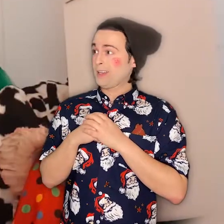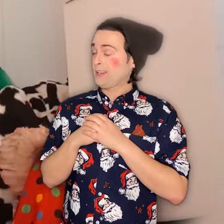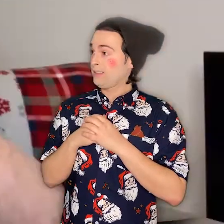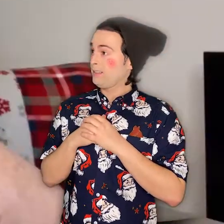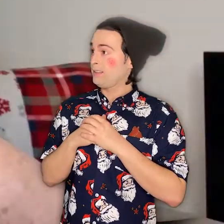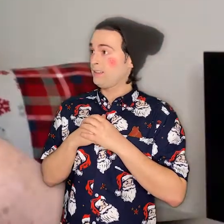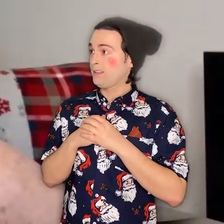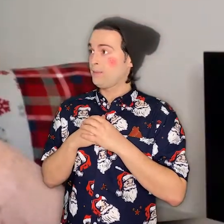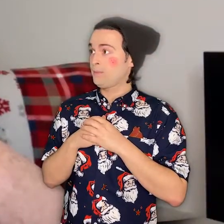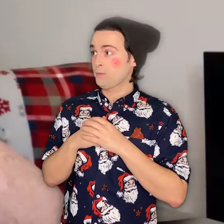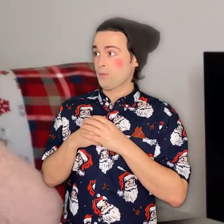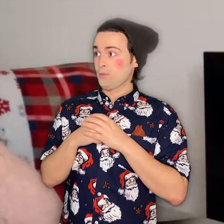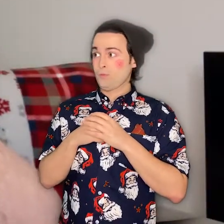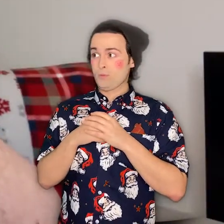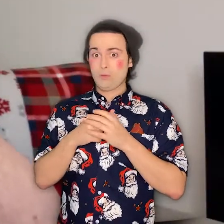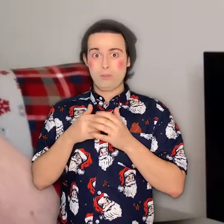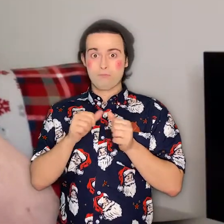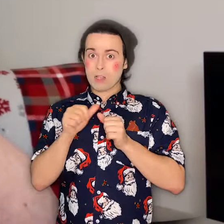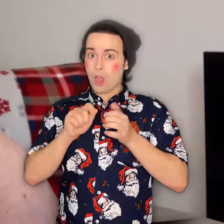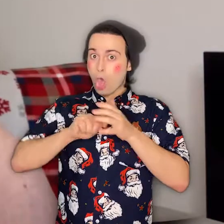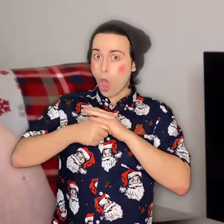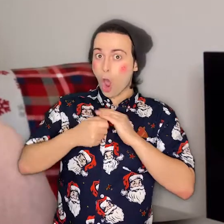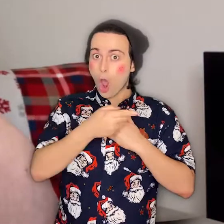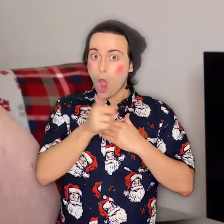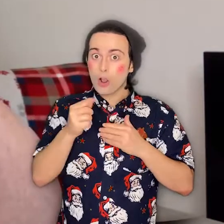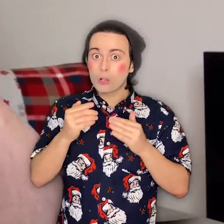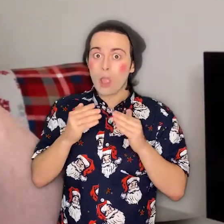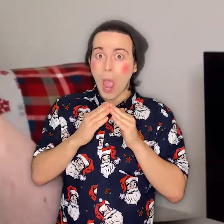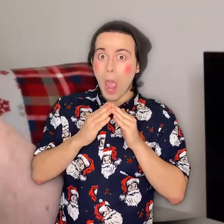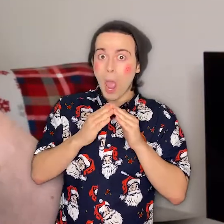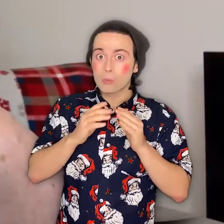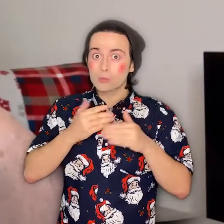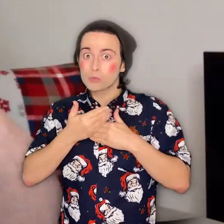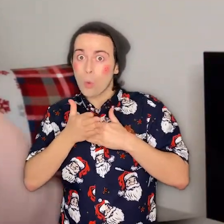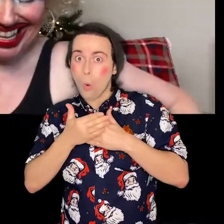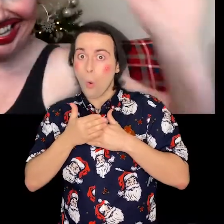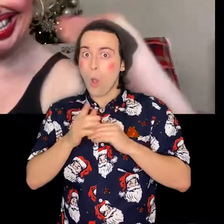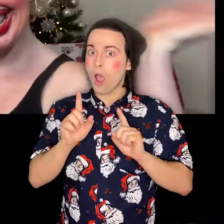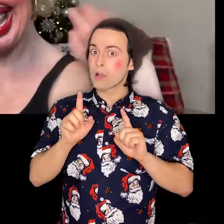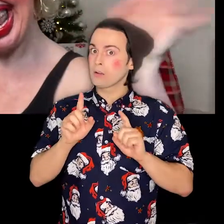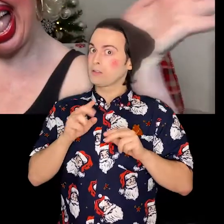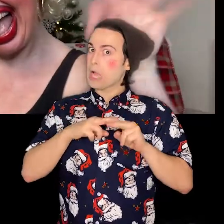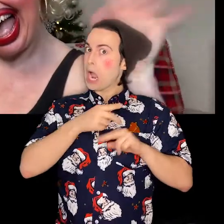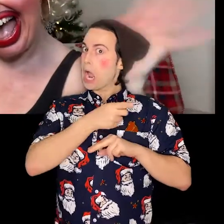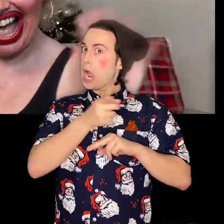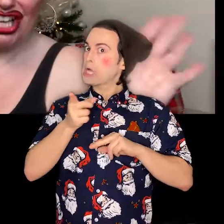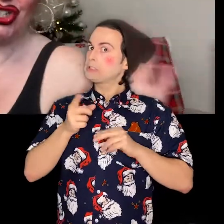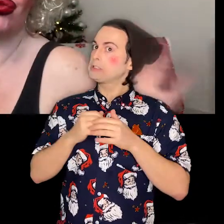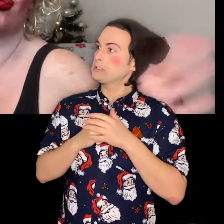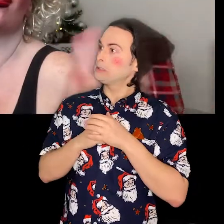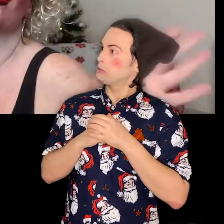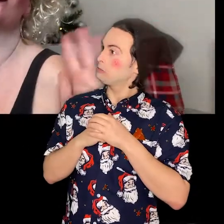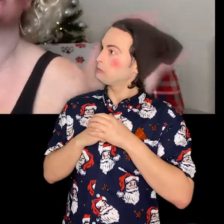Isabella - The Real Dames of Pantoland are in Town! Both - See Yaaaaa